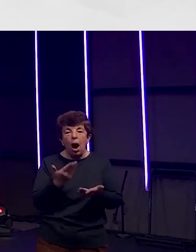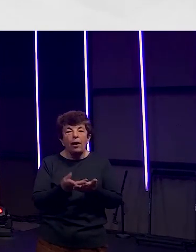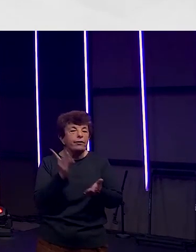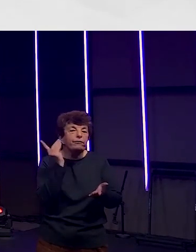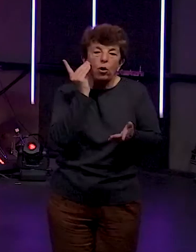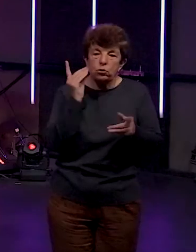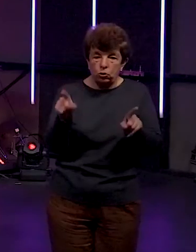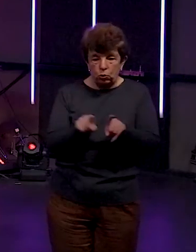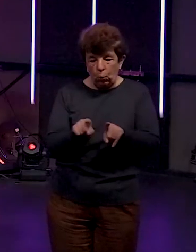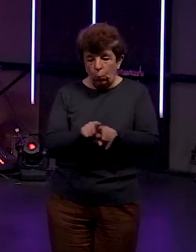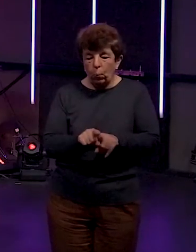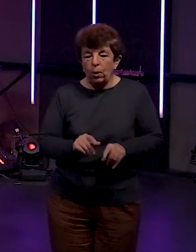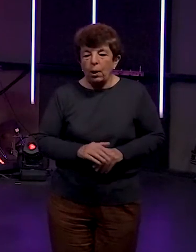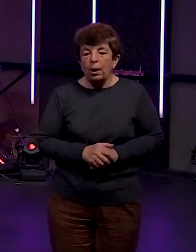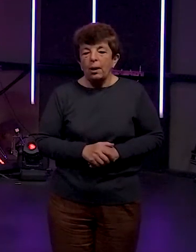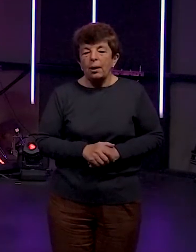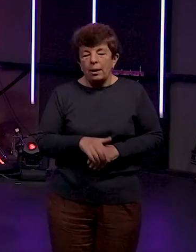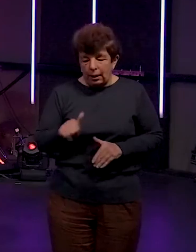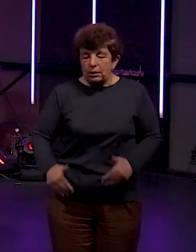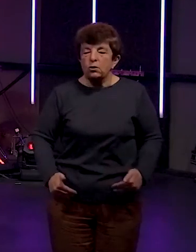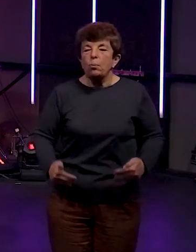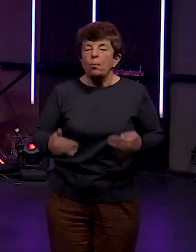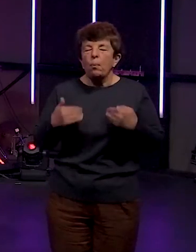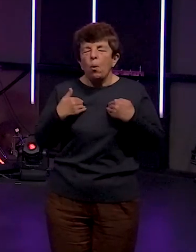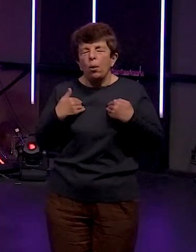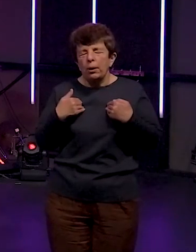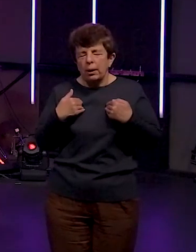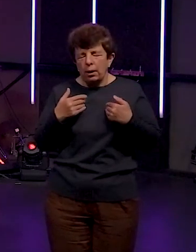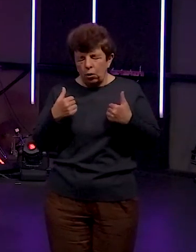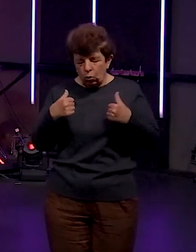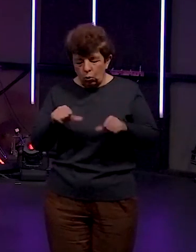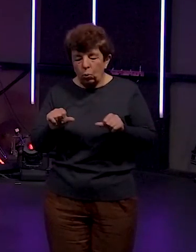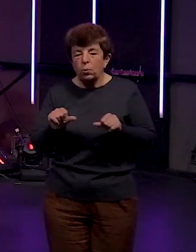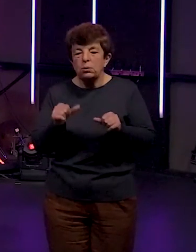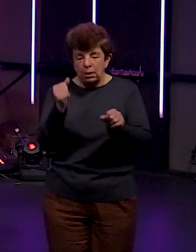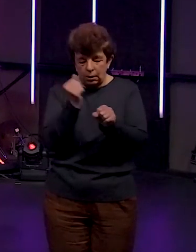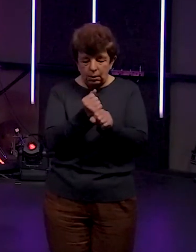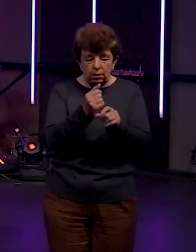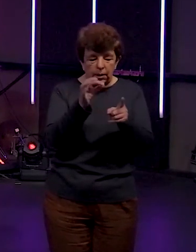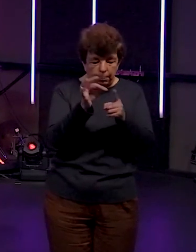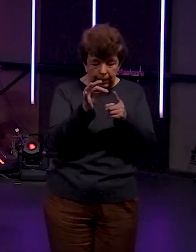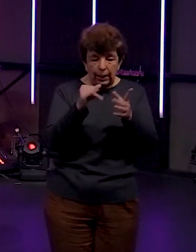And this morning I want to take those three letters the G the P and the S and